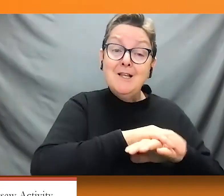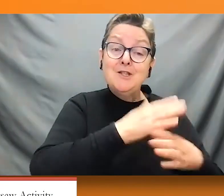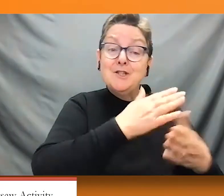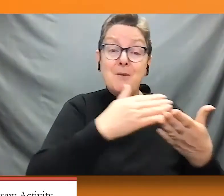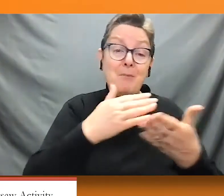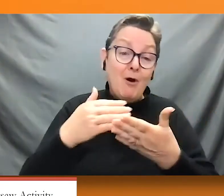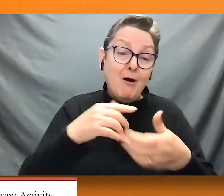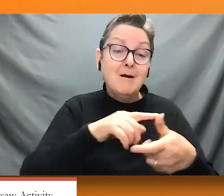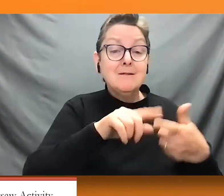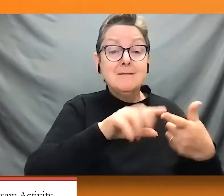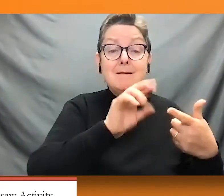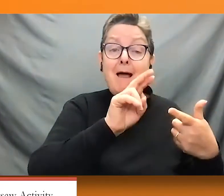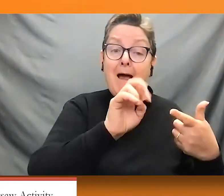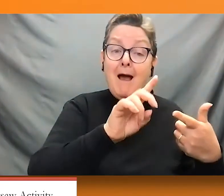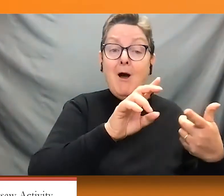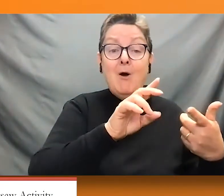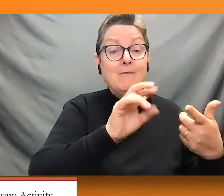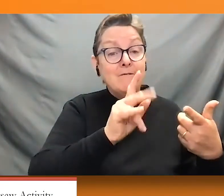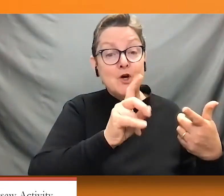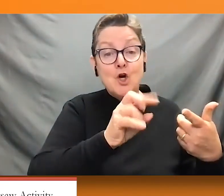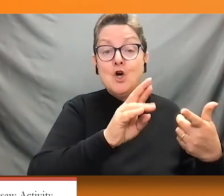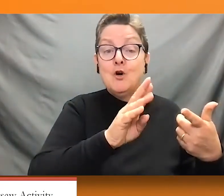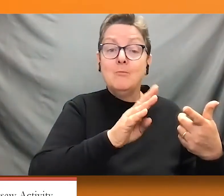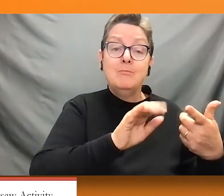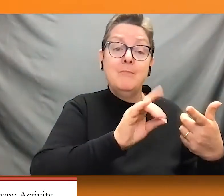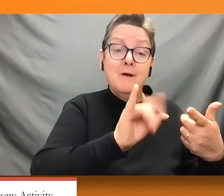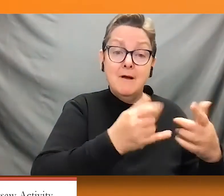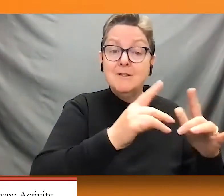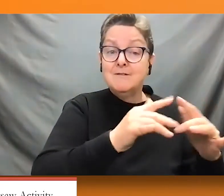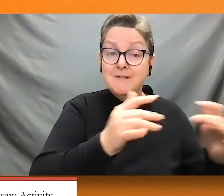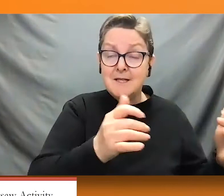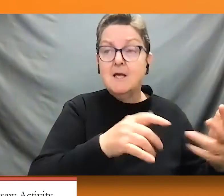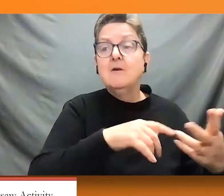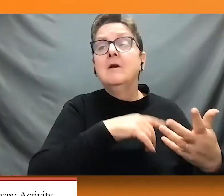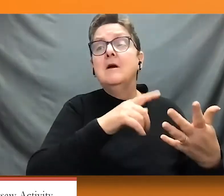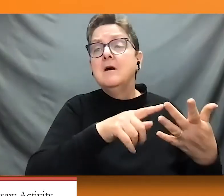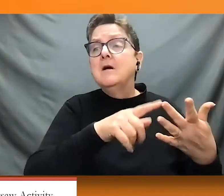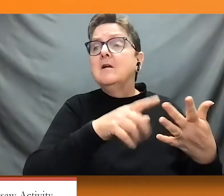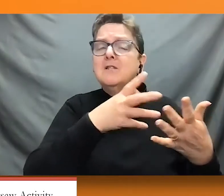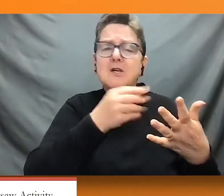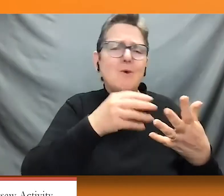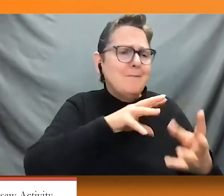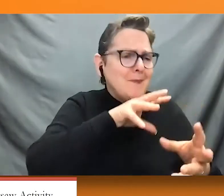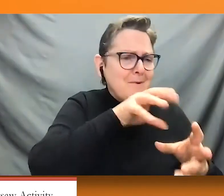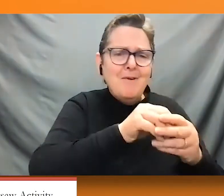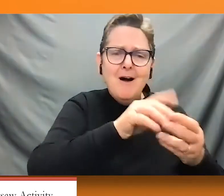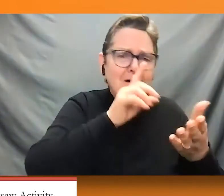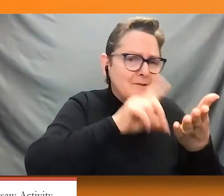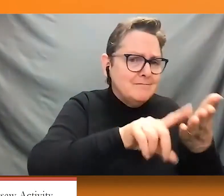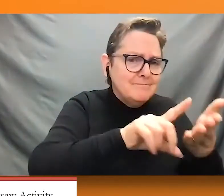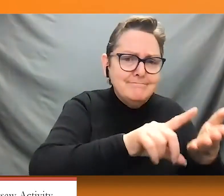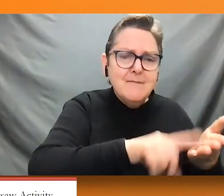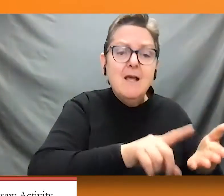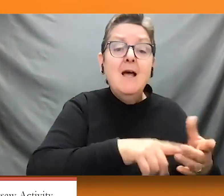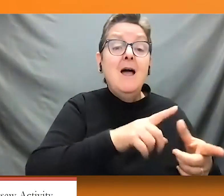And you can do this in different ways. You know, if you want to make something big that they can walk around and look at or if you wanted to have them do it electronically